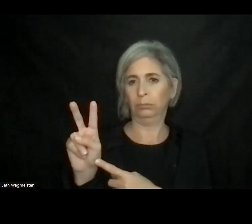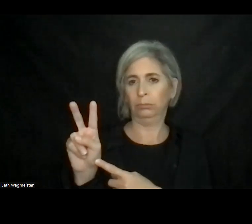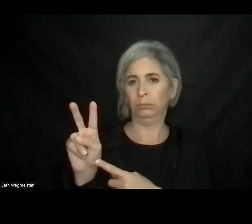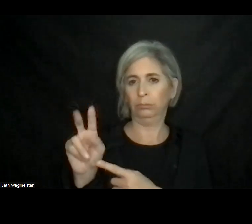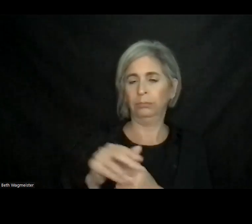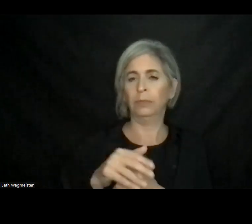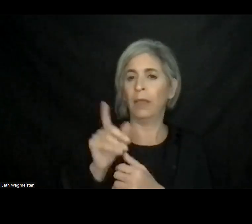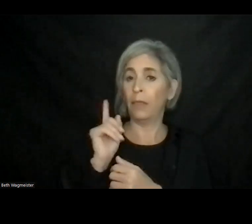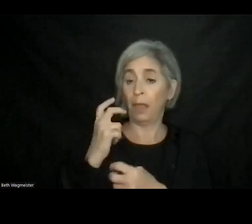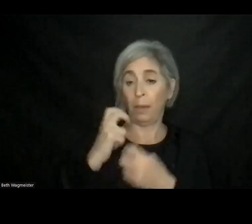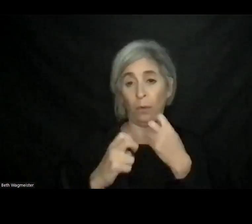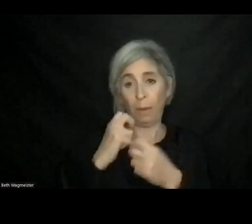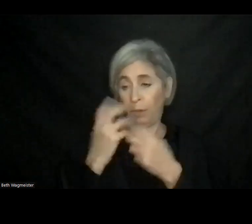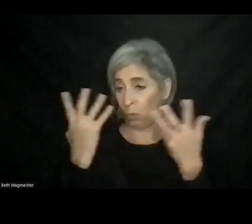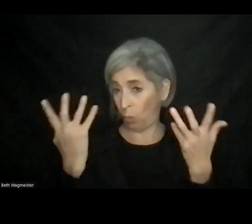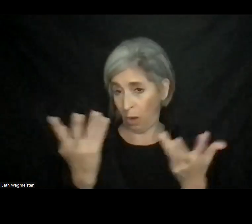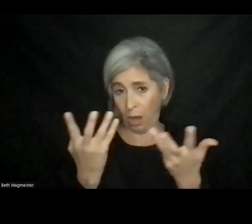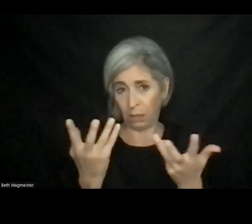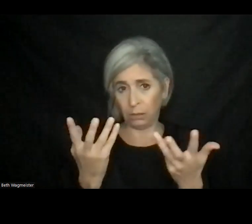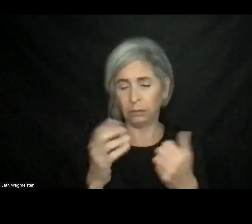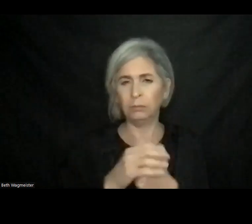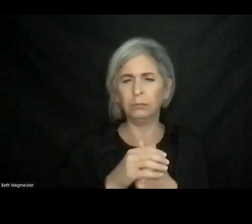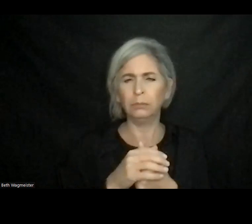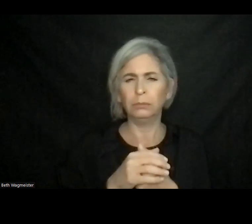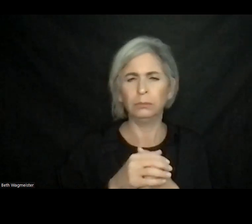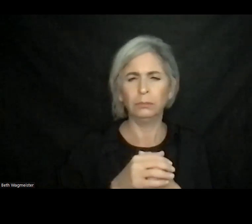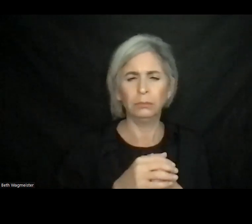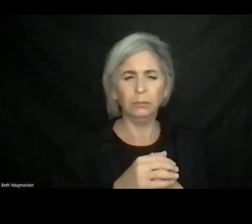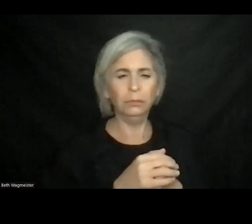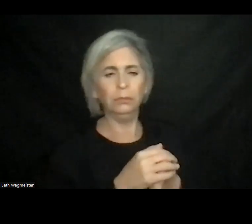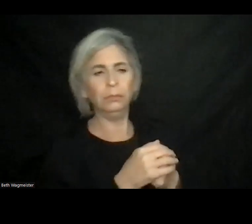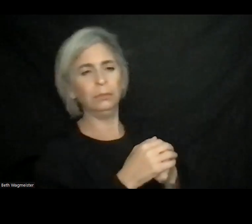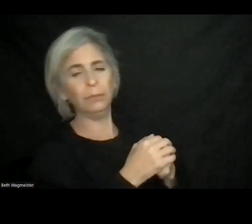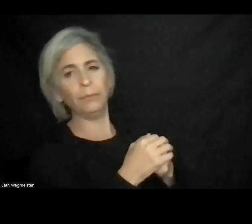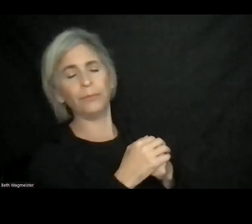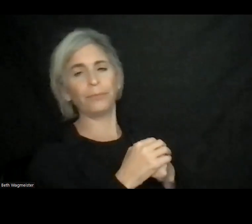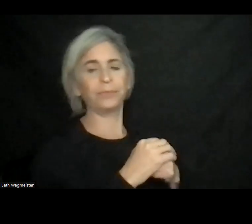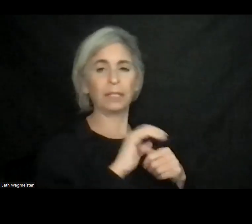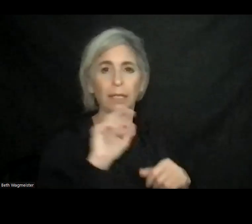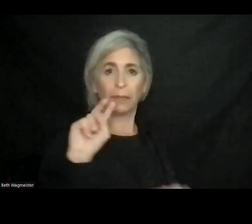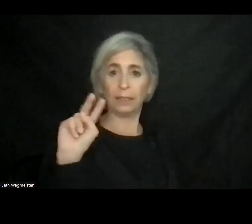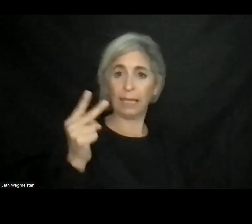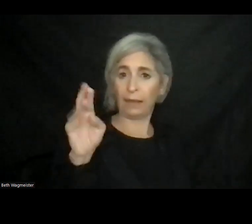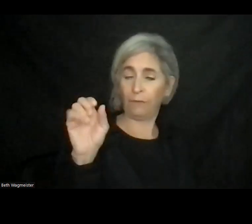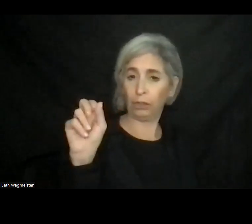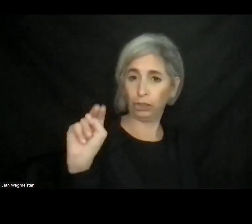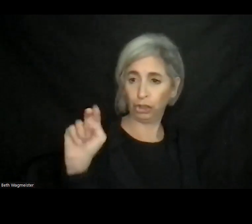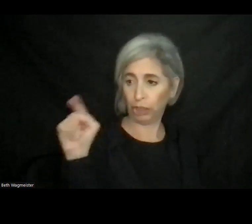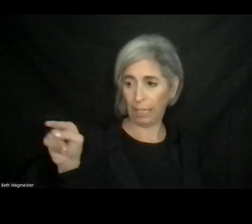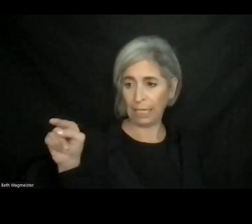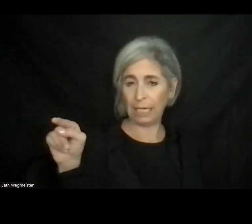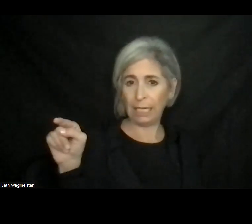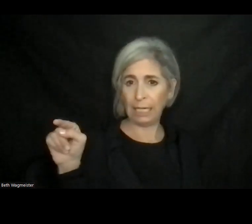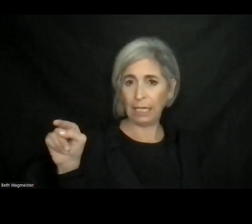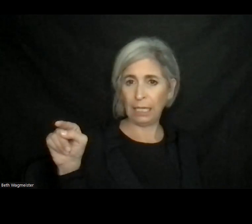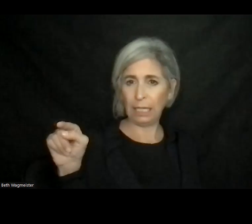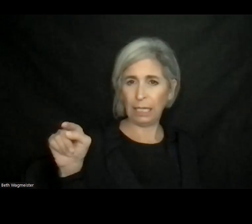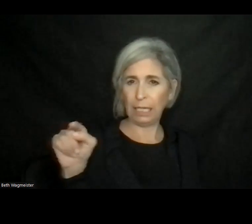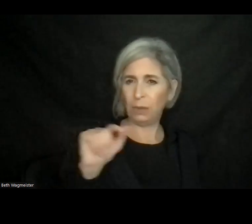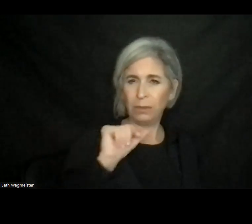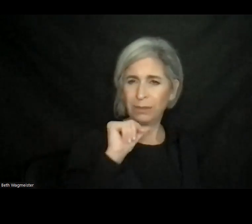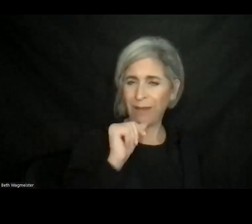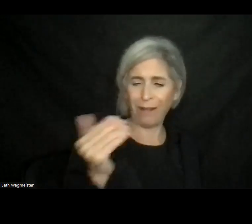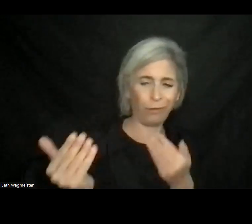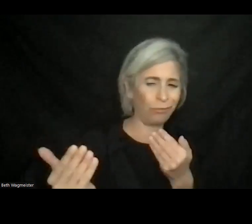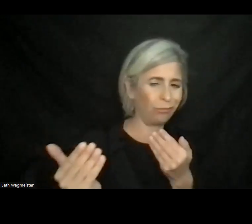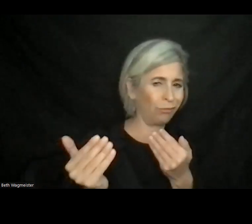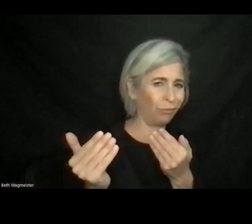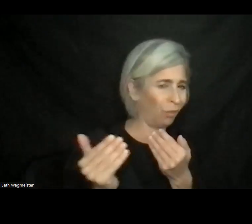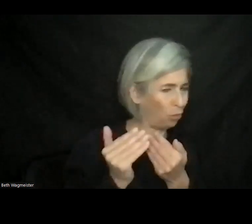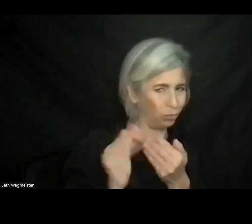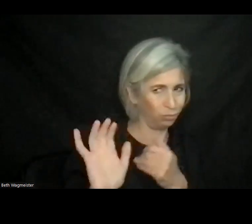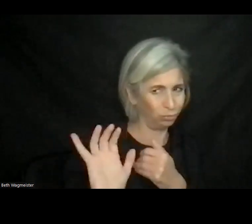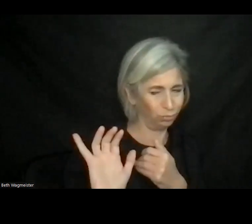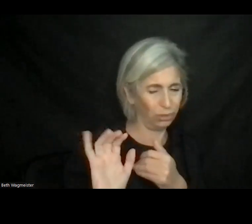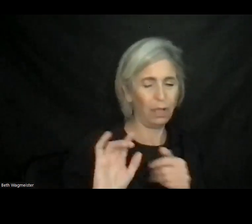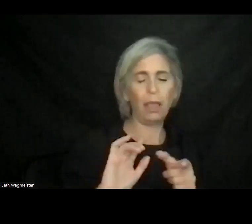The problem is that the second version, it wasn't close. And then maybe there are some